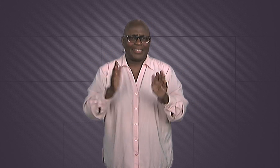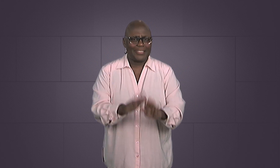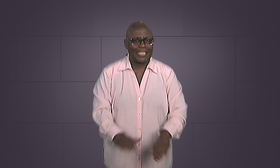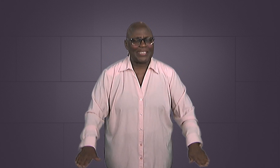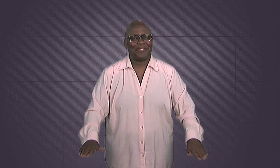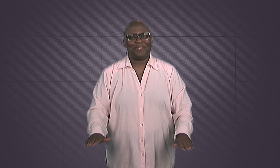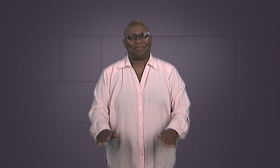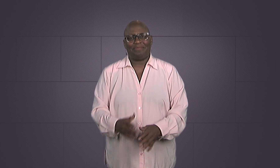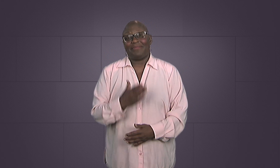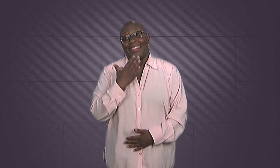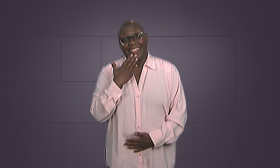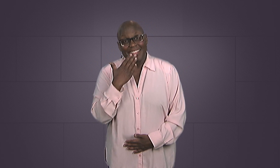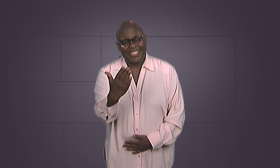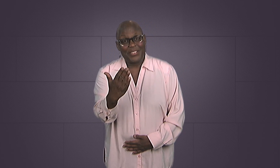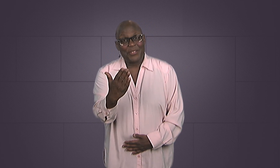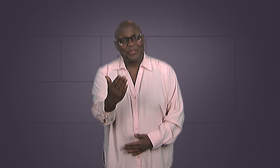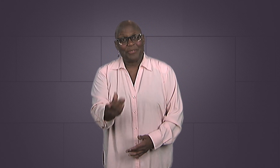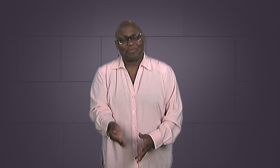Thank you.